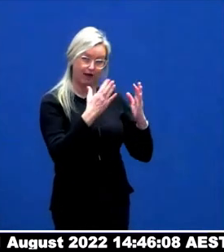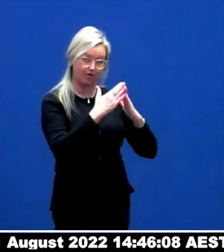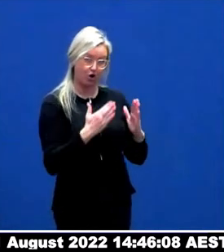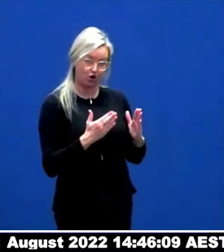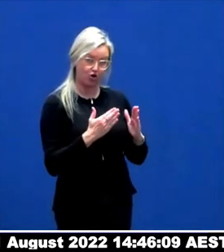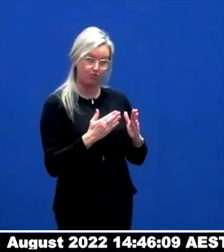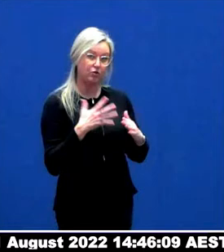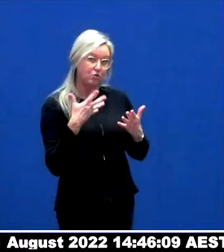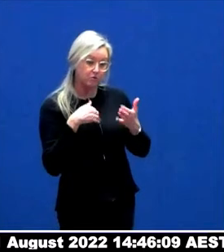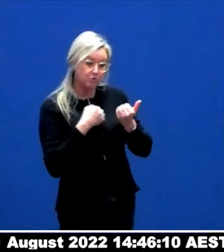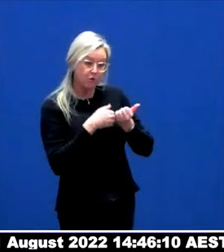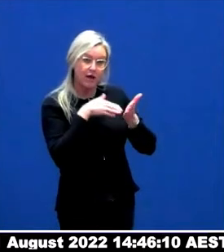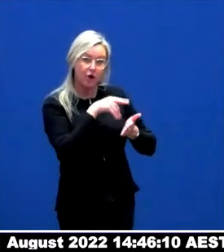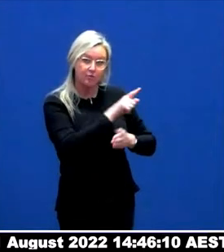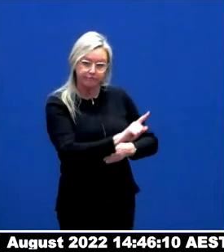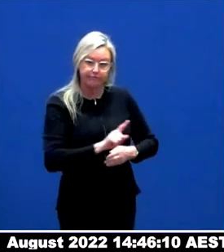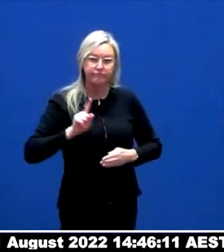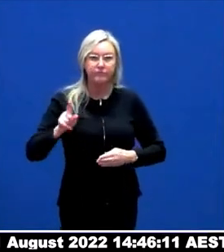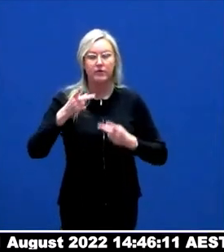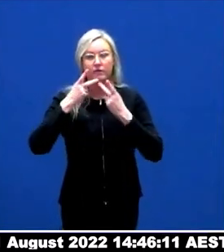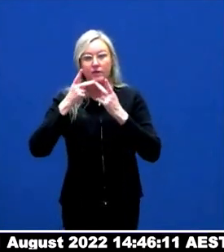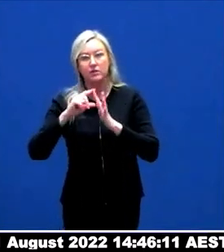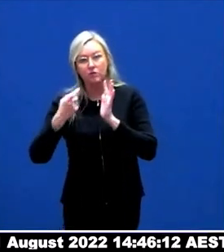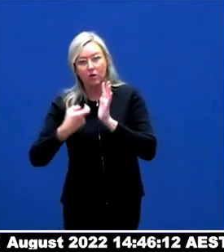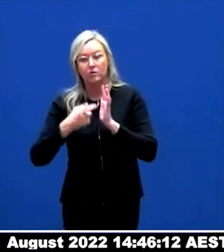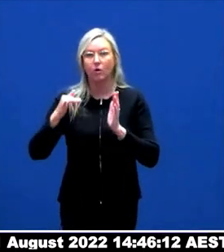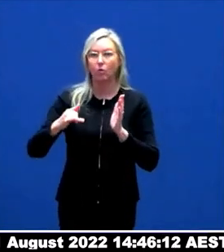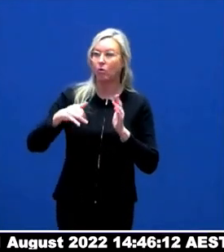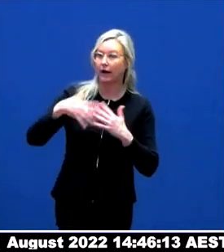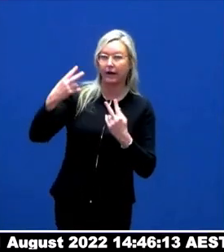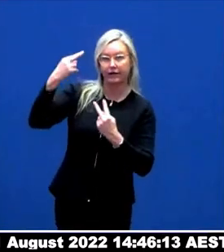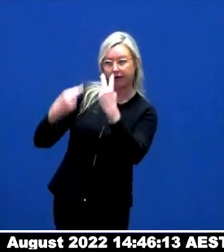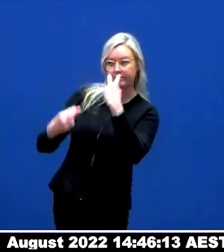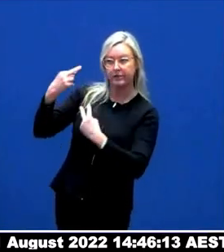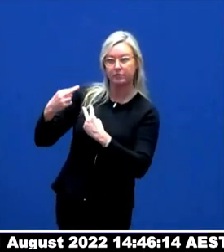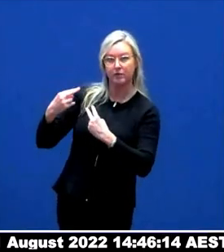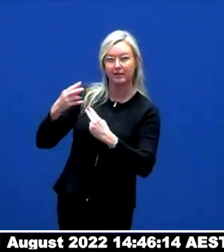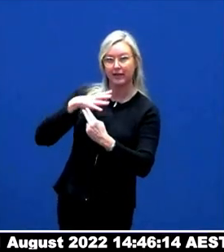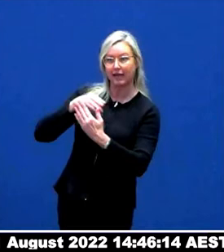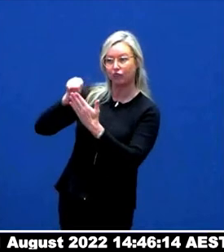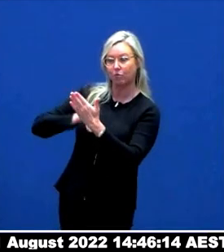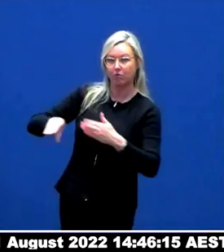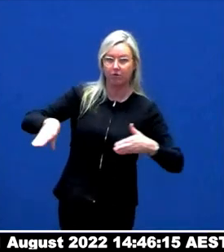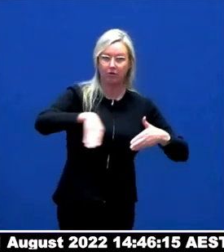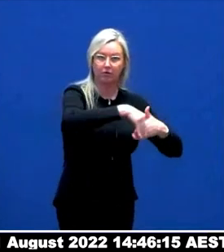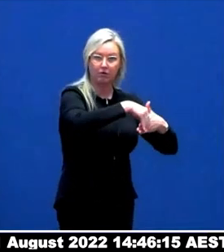or other assessments to support their application for access. And in paragraph 44 you say that: